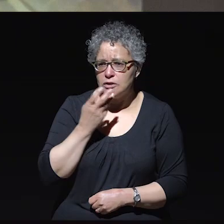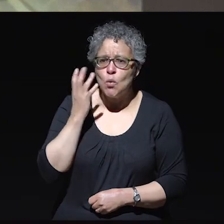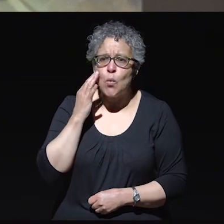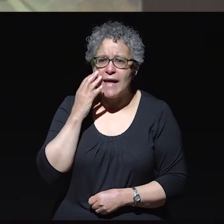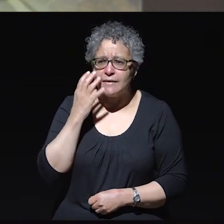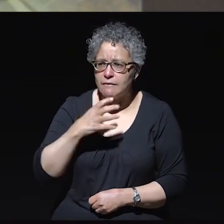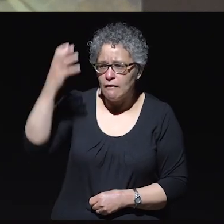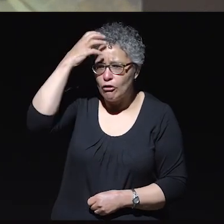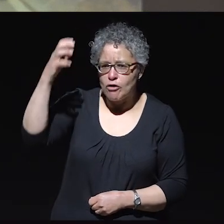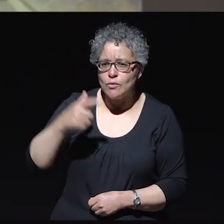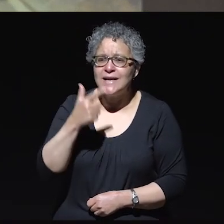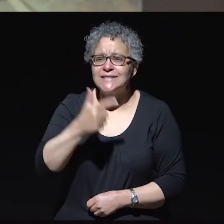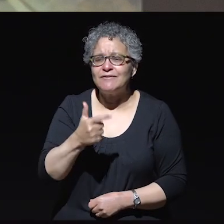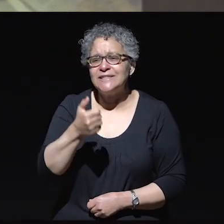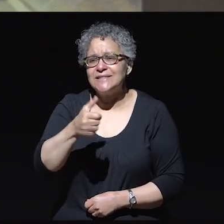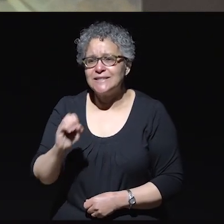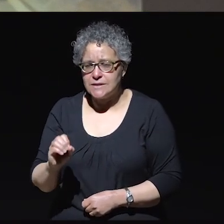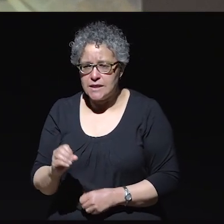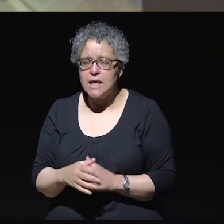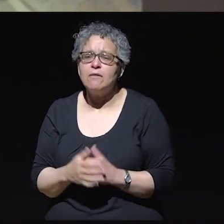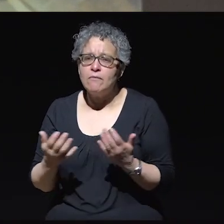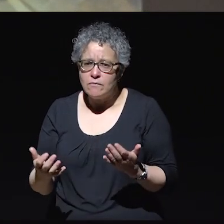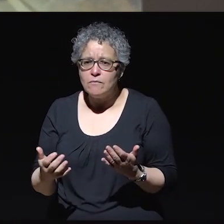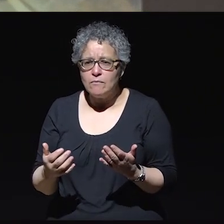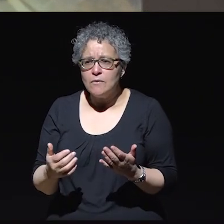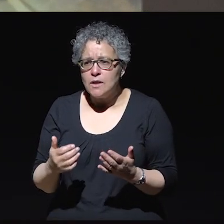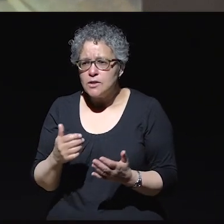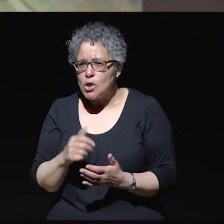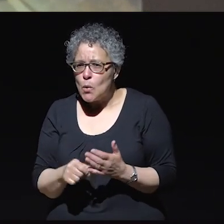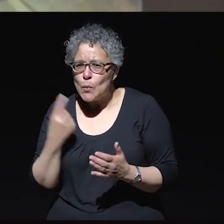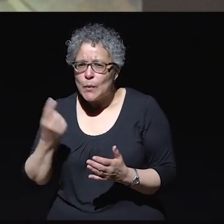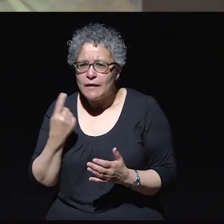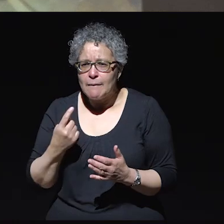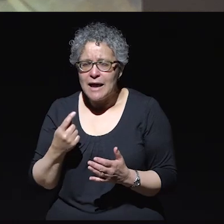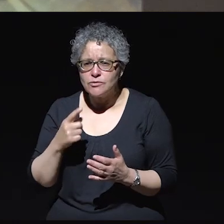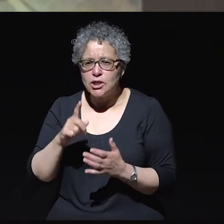And I think this is where we start seeing the issues around, for example, the Jacobite Rebellion of 1745,